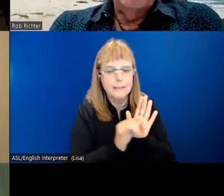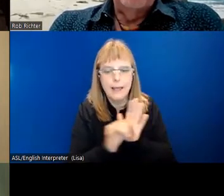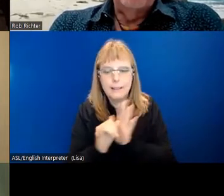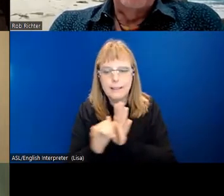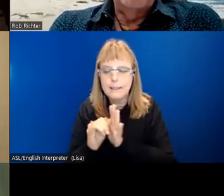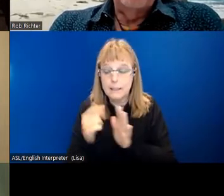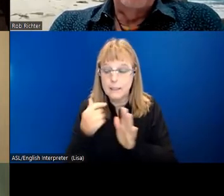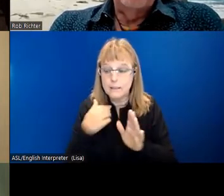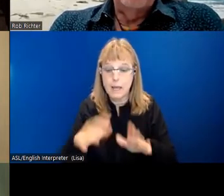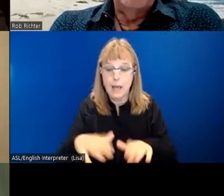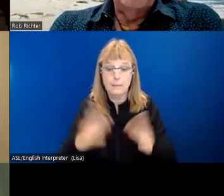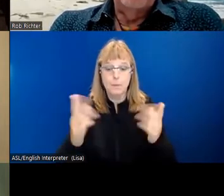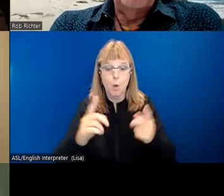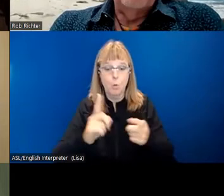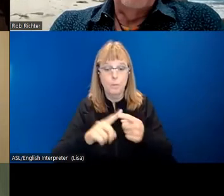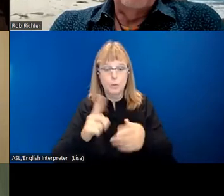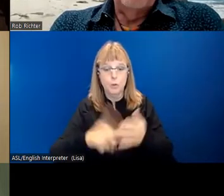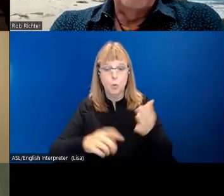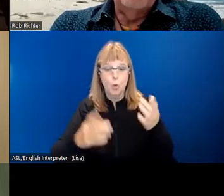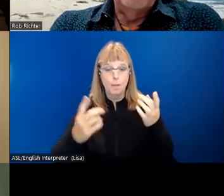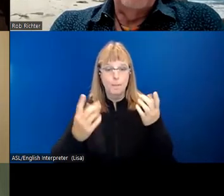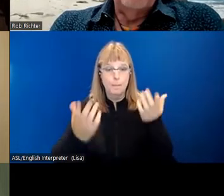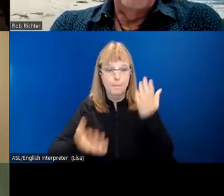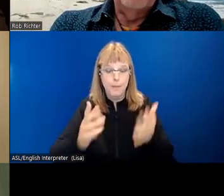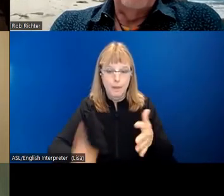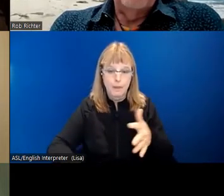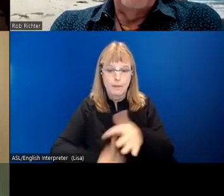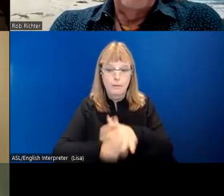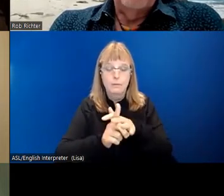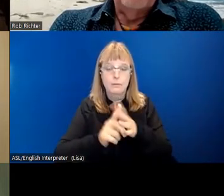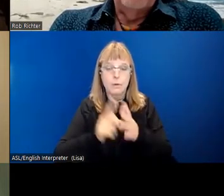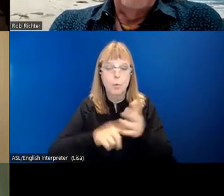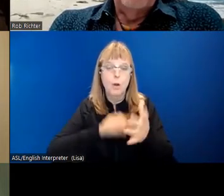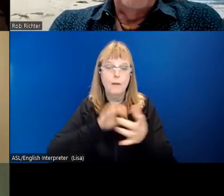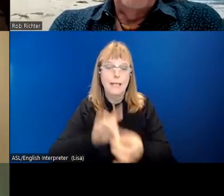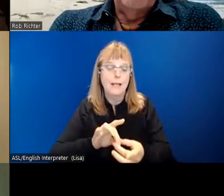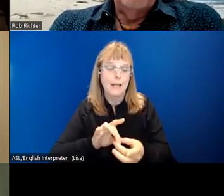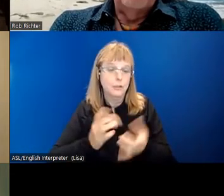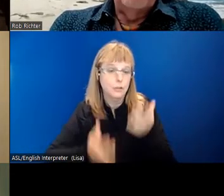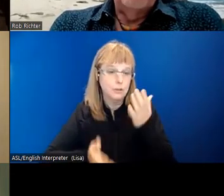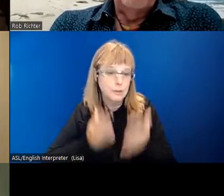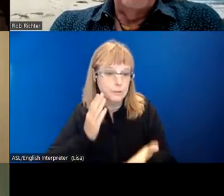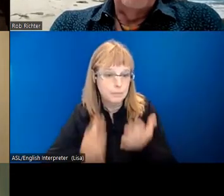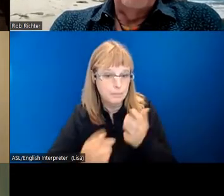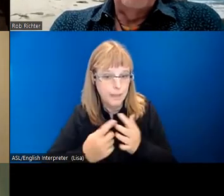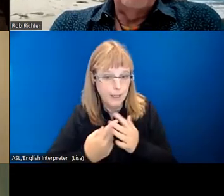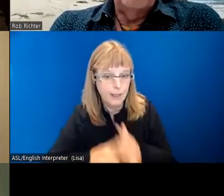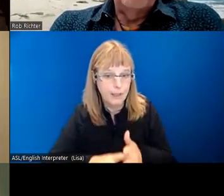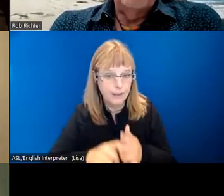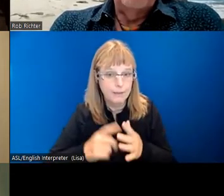toward what might emerge and what connections might evolve or suddenly spark,